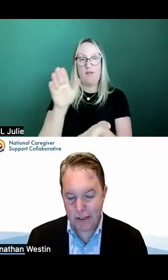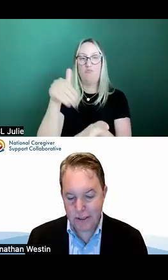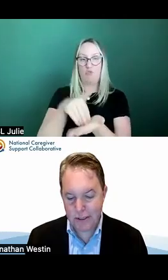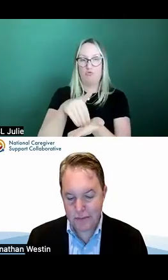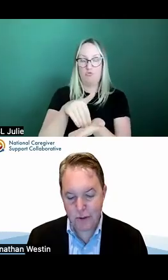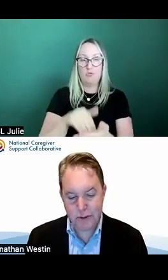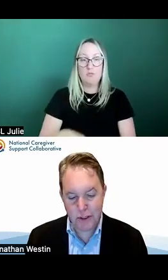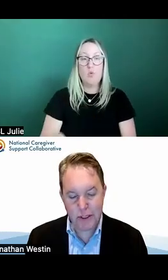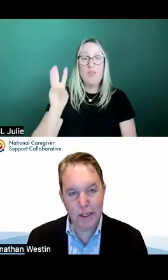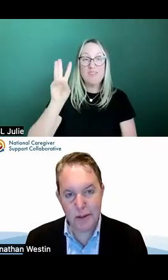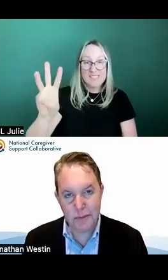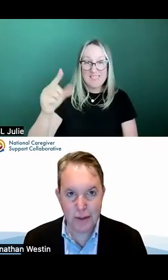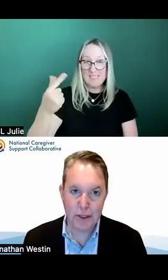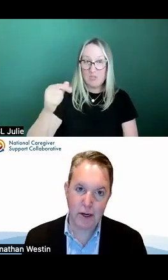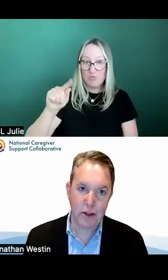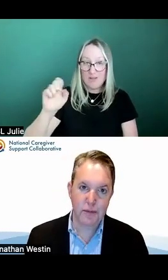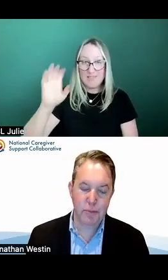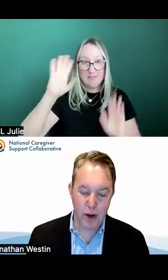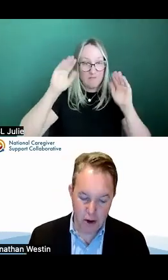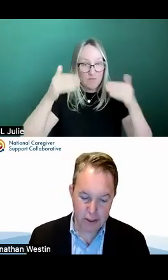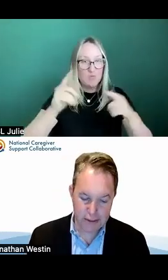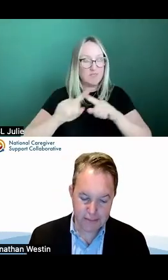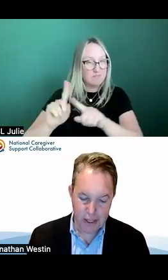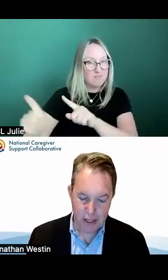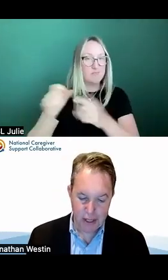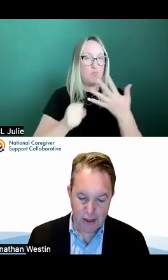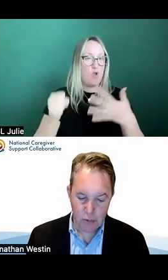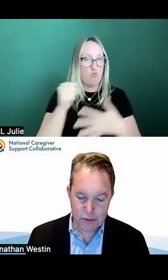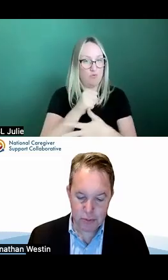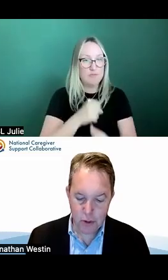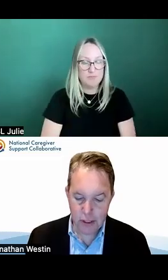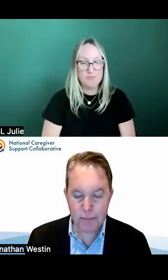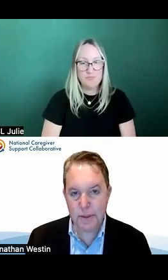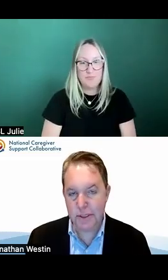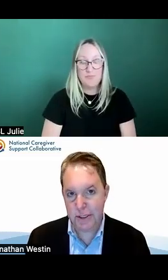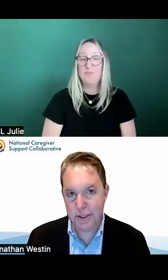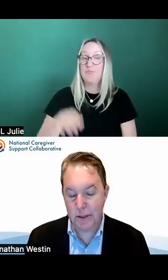grantees focused on key family caregiving priorities that will support implementation